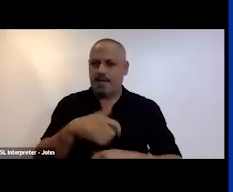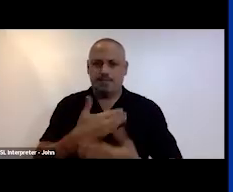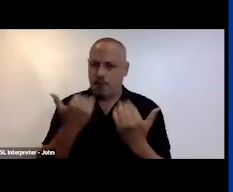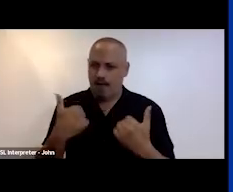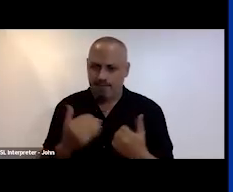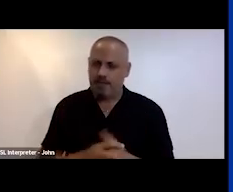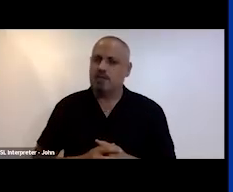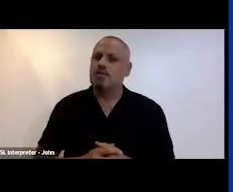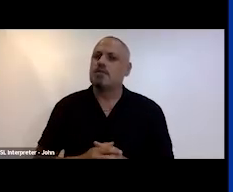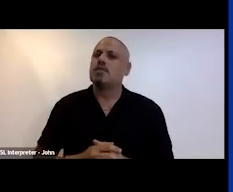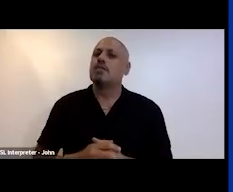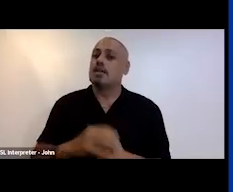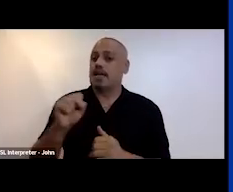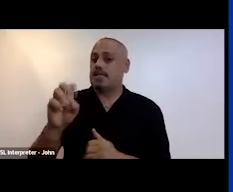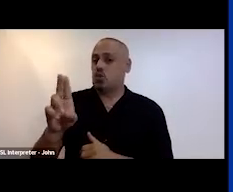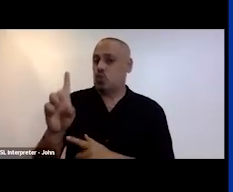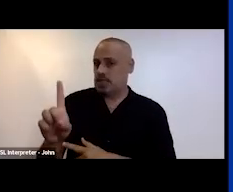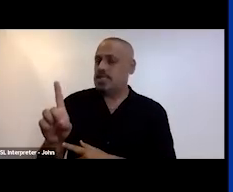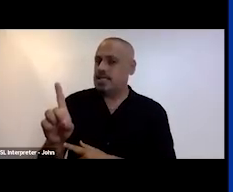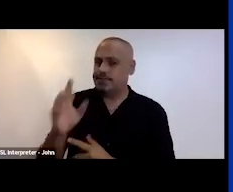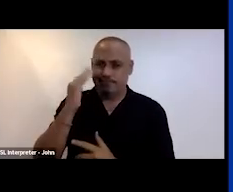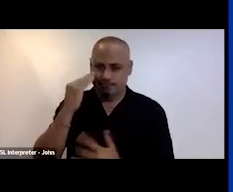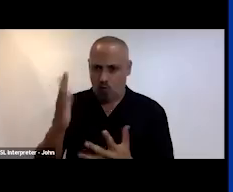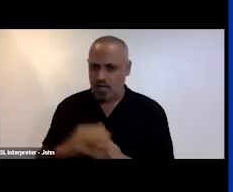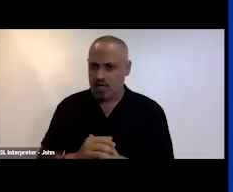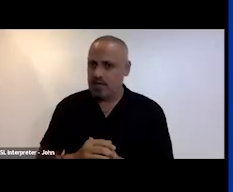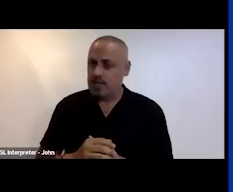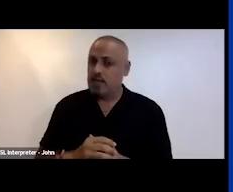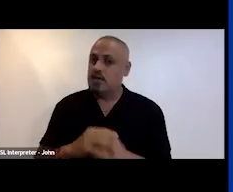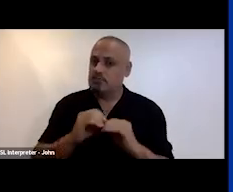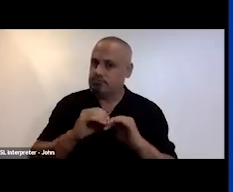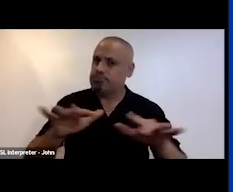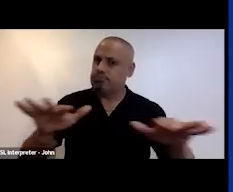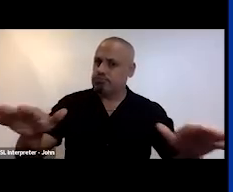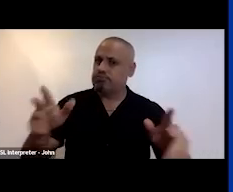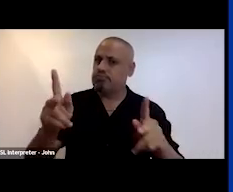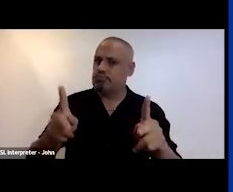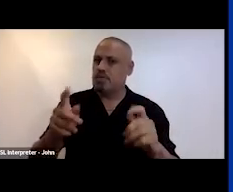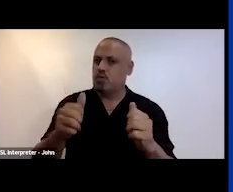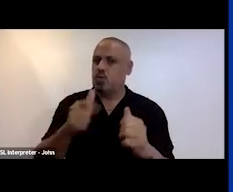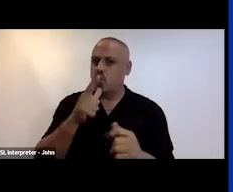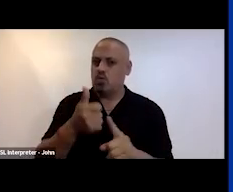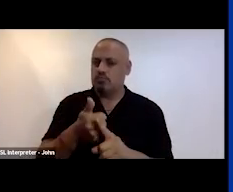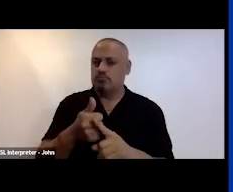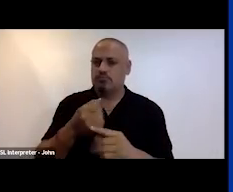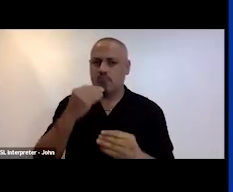I'll say that substance use disorders, as you know, are quite prevalent among individuals who are experiencing homelessness,